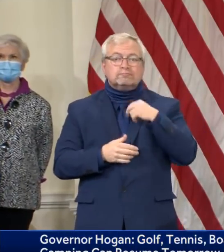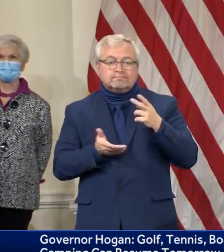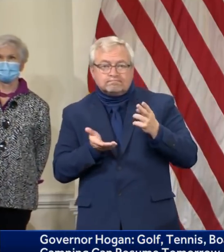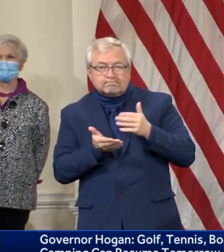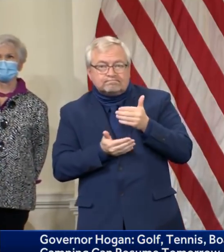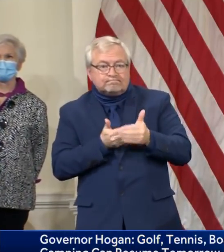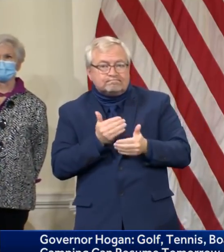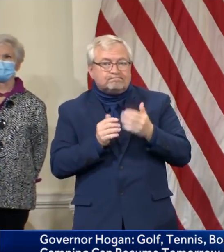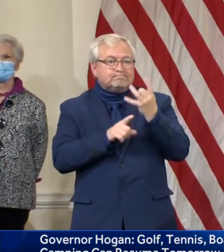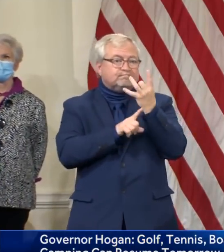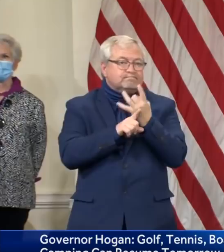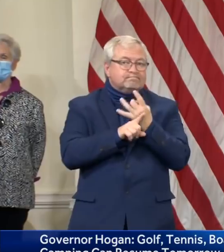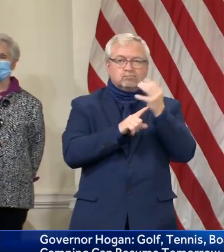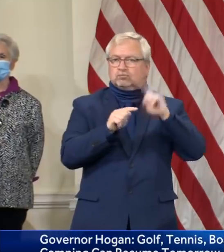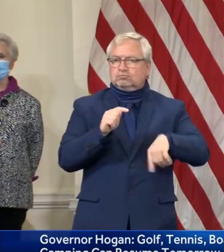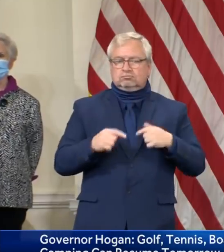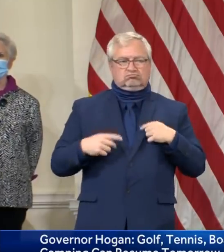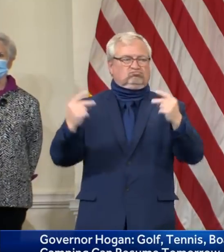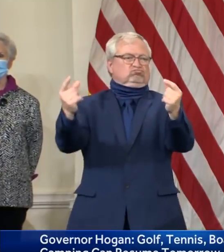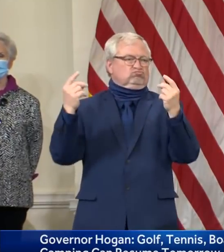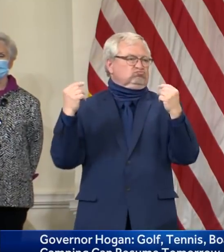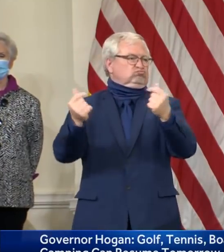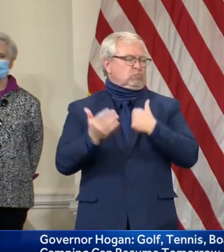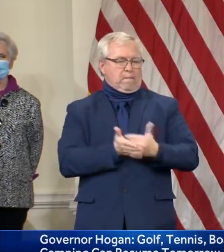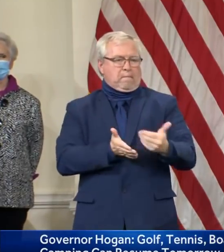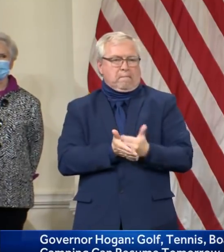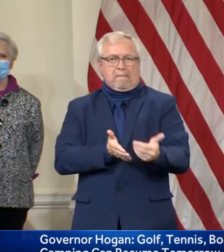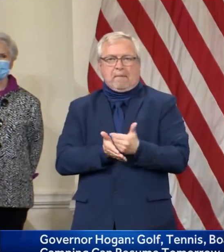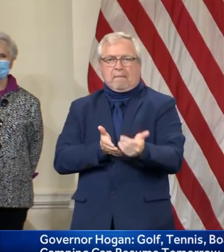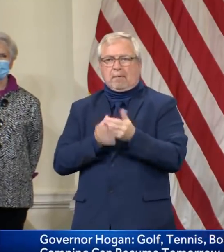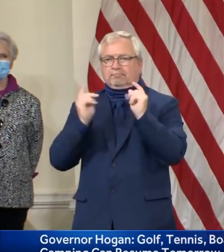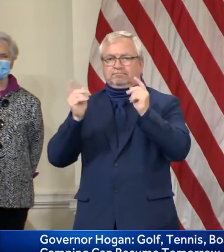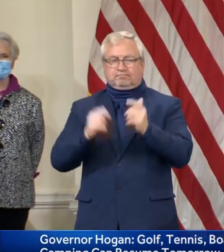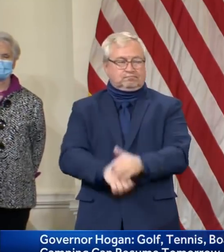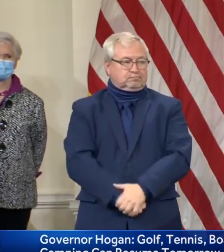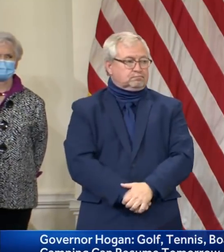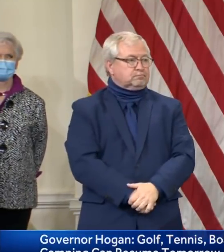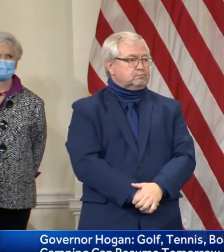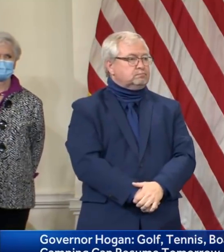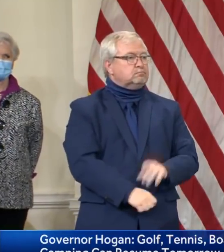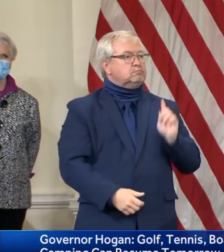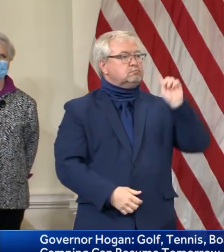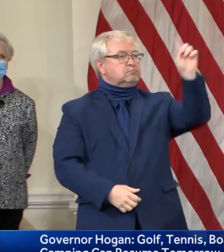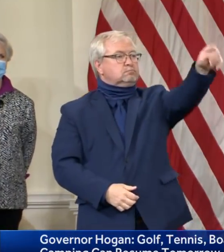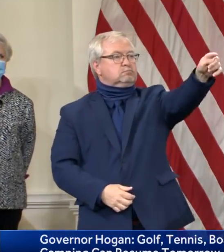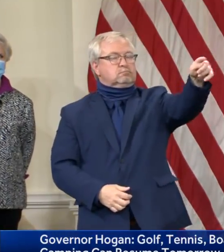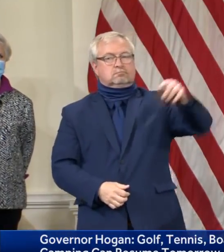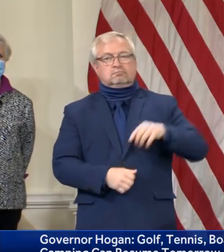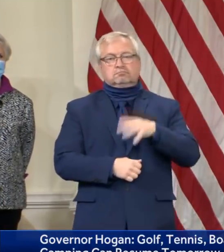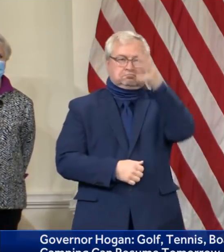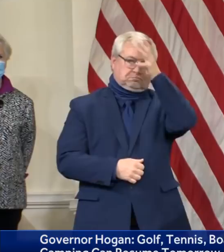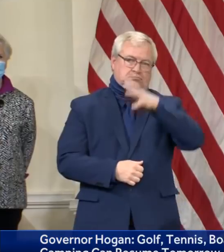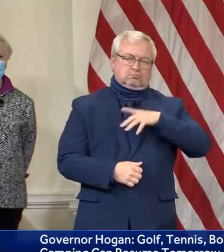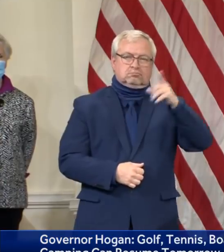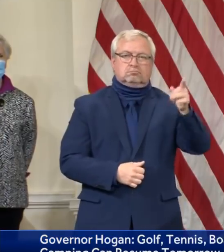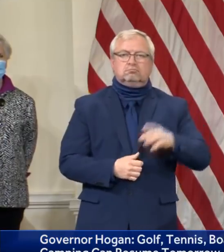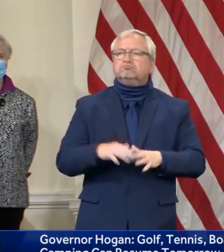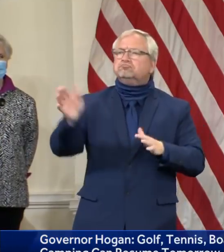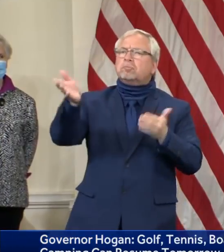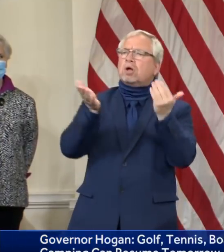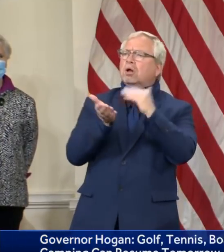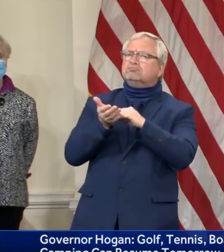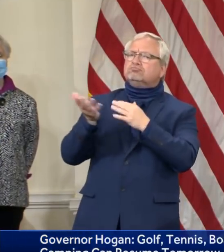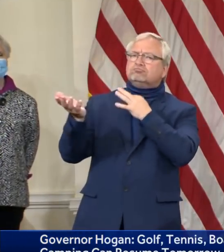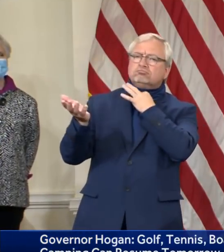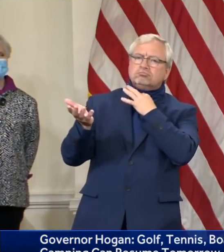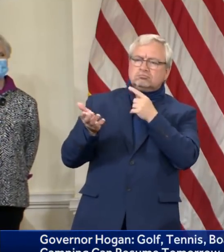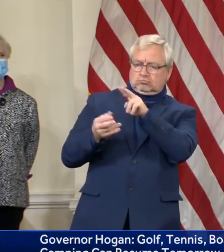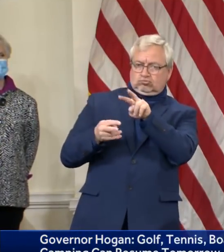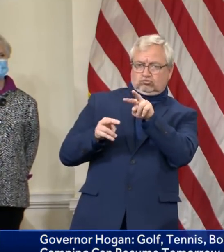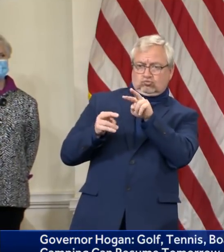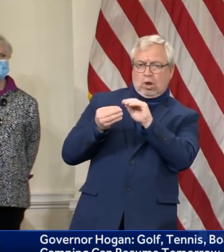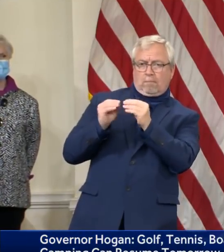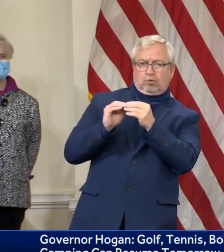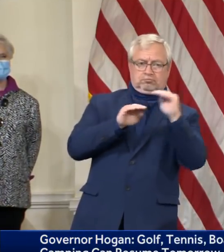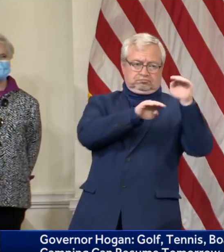YOU CANNOT GO THROUGH A PROCUREMENT PROCESS AND TAKE 18 MONTHS TO GO THROUGH A PROCESS FOR ME HAD TO DO STUFF TOMORROW OR HOSPITALS WILL HAVE TO SHUT DOWN.